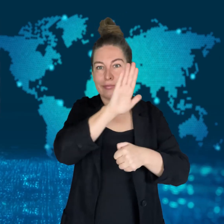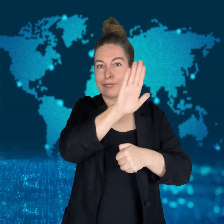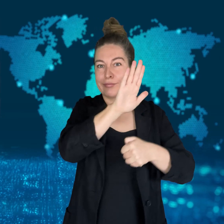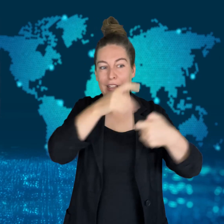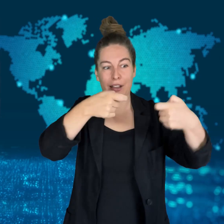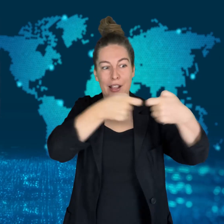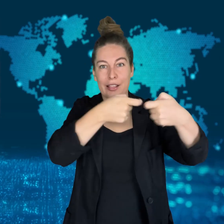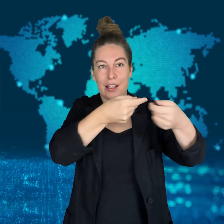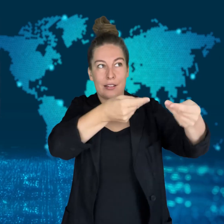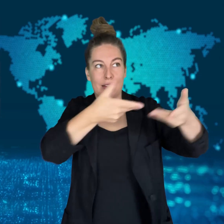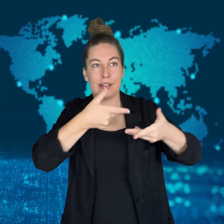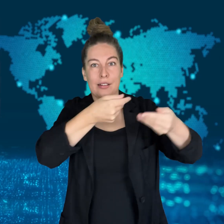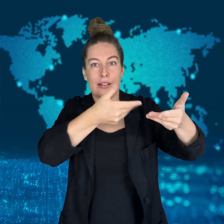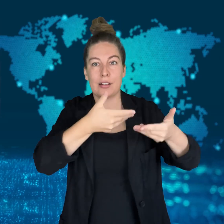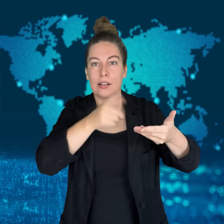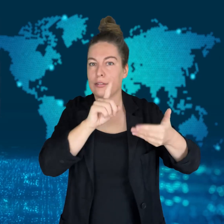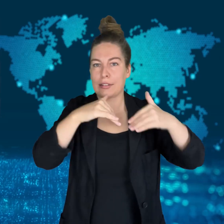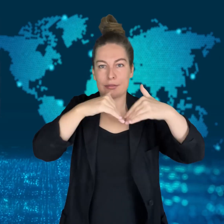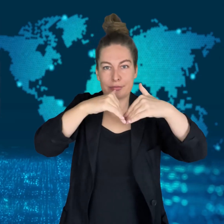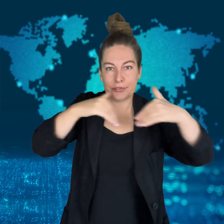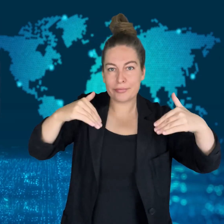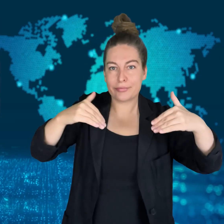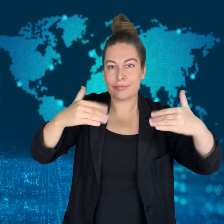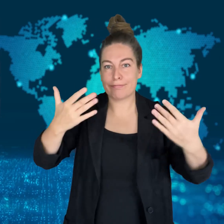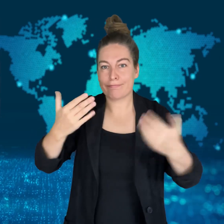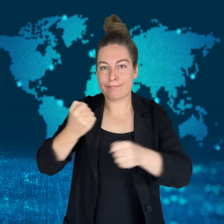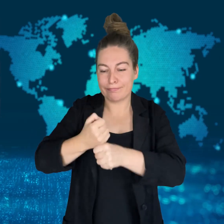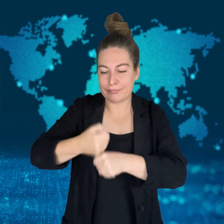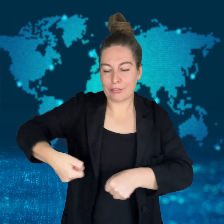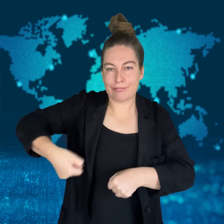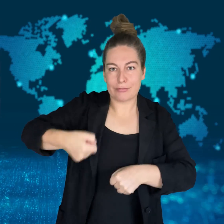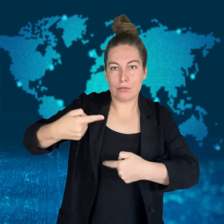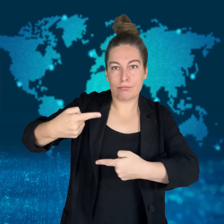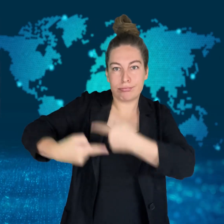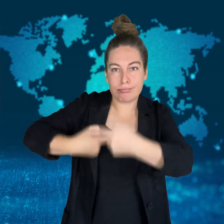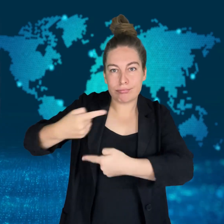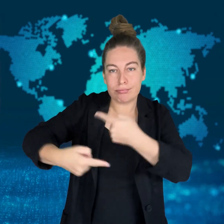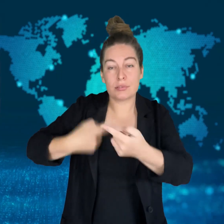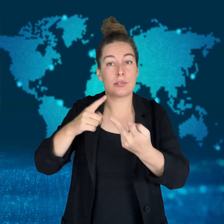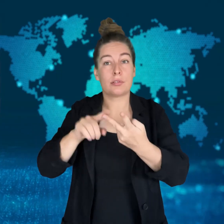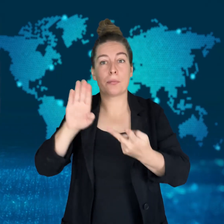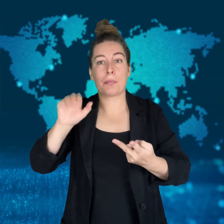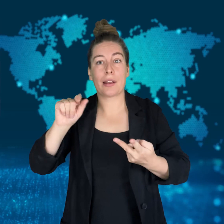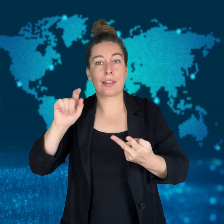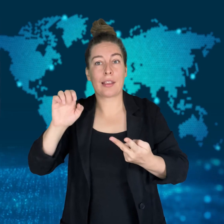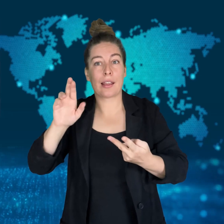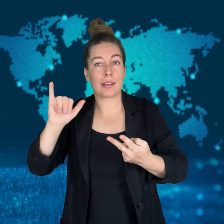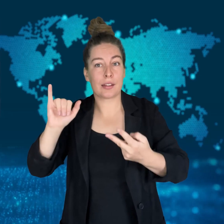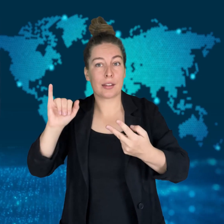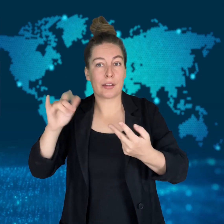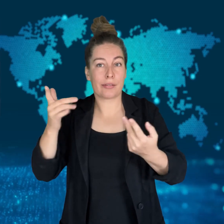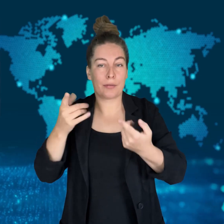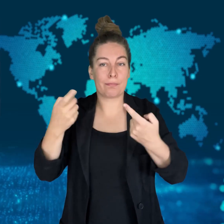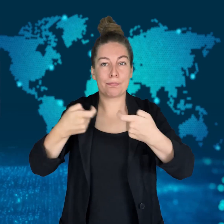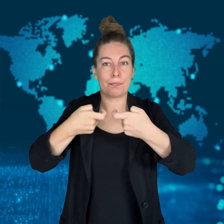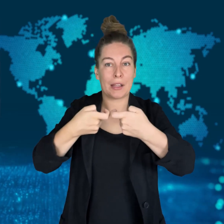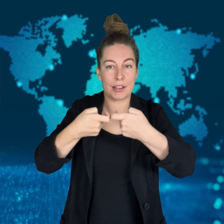Individual people have purchased off-grid solutions such as batteries and generators.